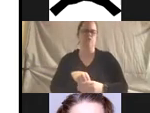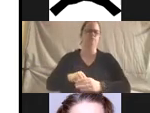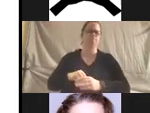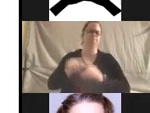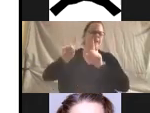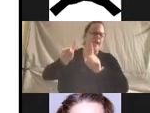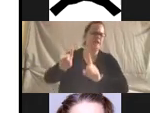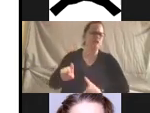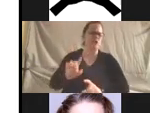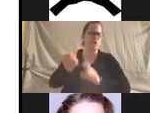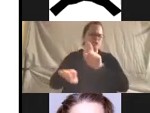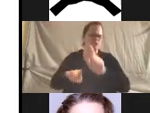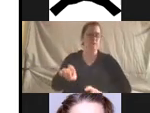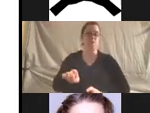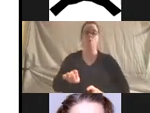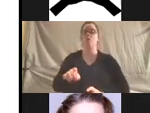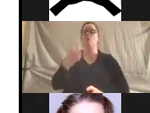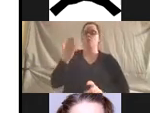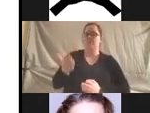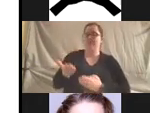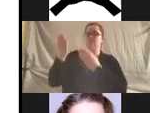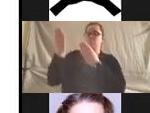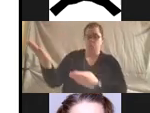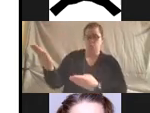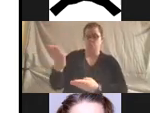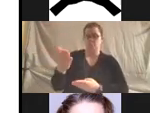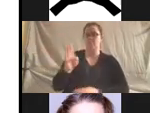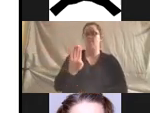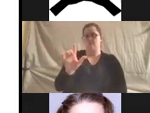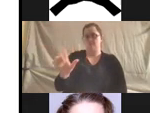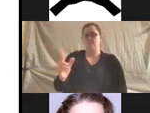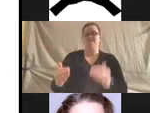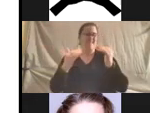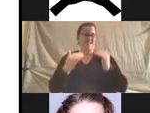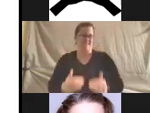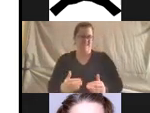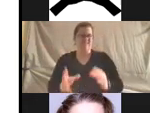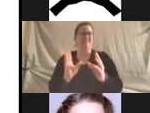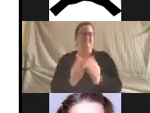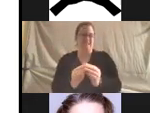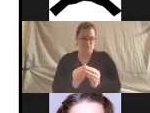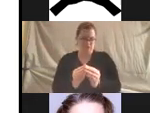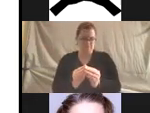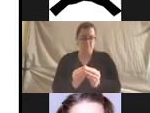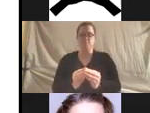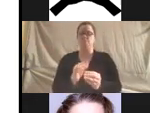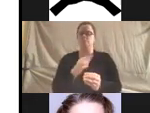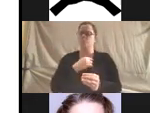And so, when we reintroduce the bill in the next legislative session, we were able to really focus in